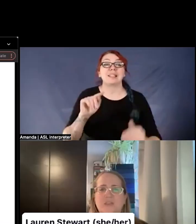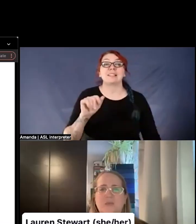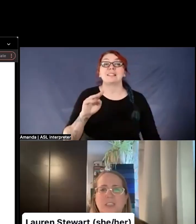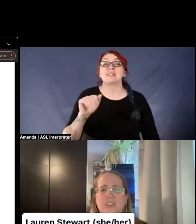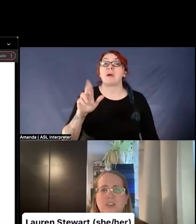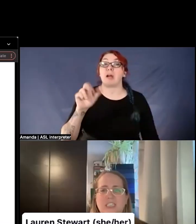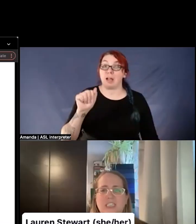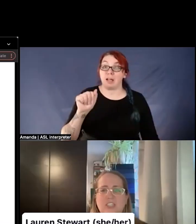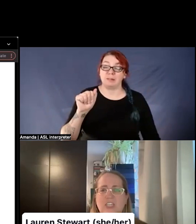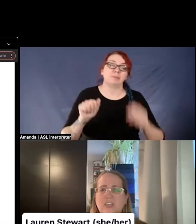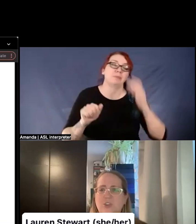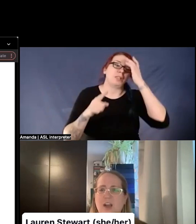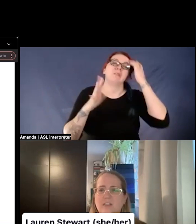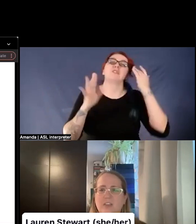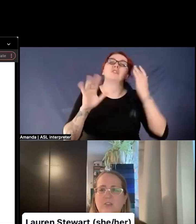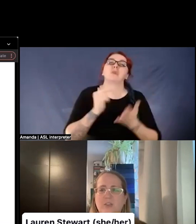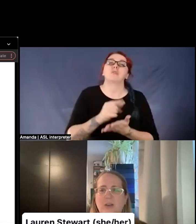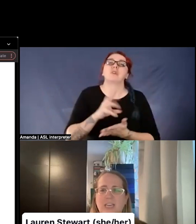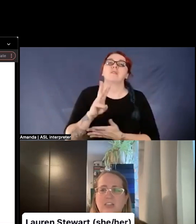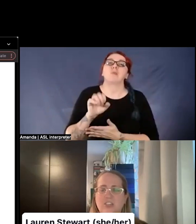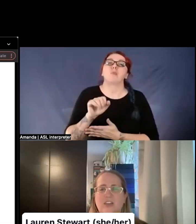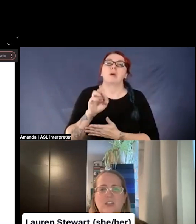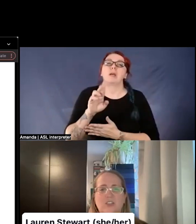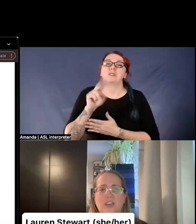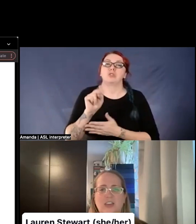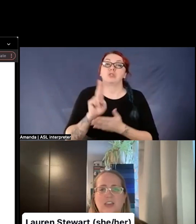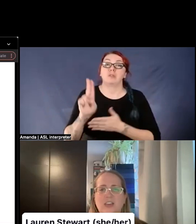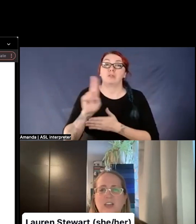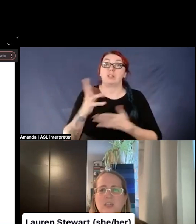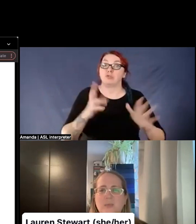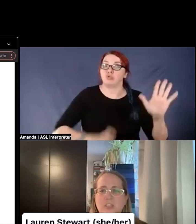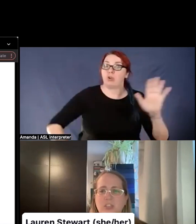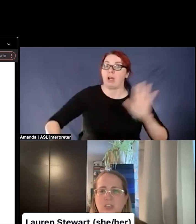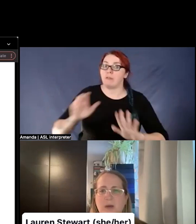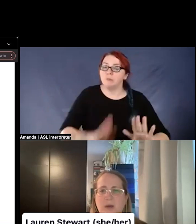of Western and teaching and traveling throughout Asia and Australia, Tamara took the publishing